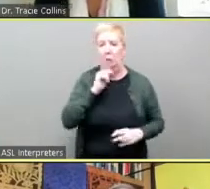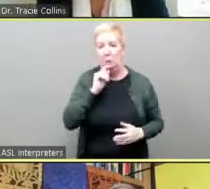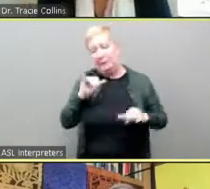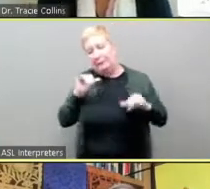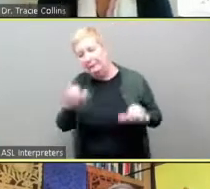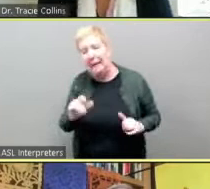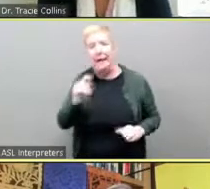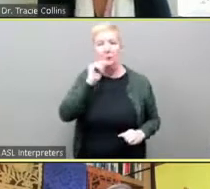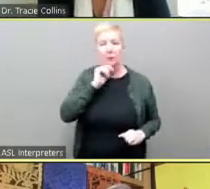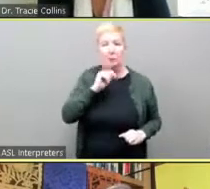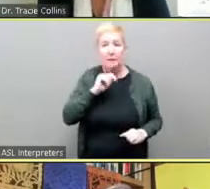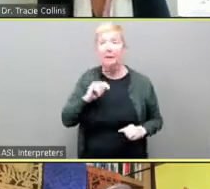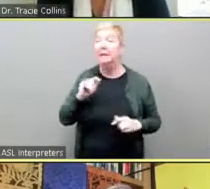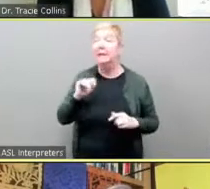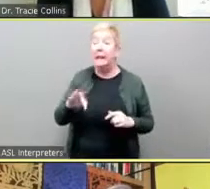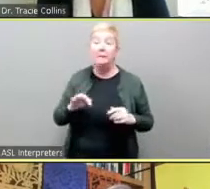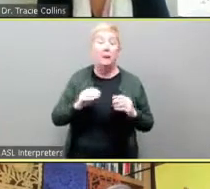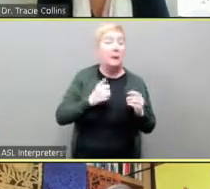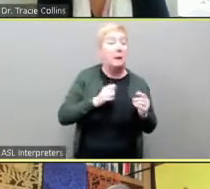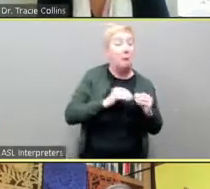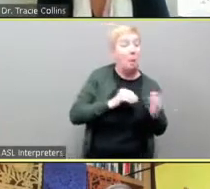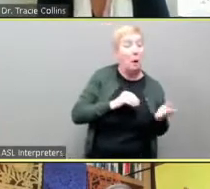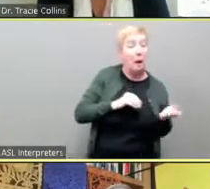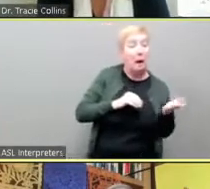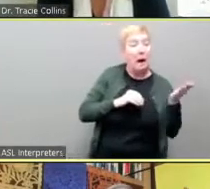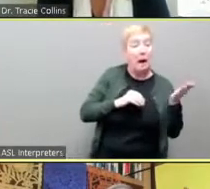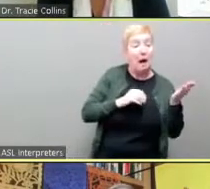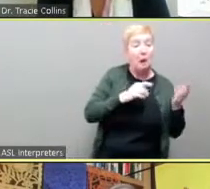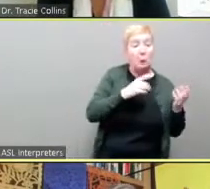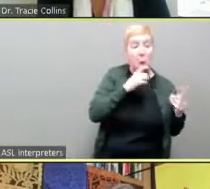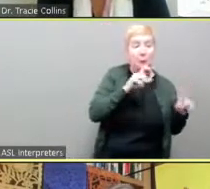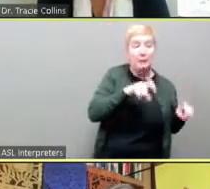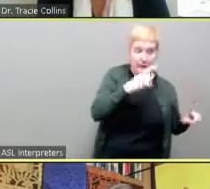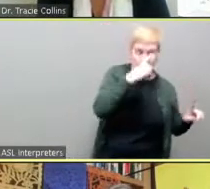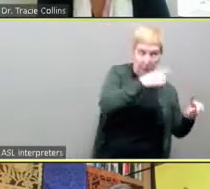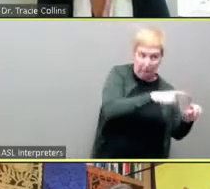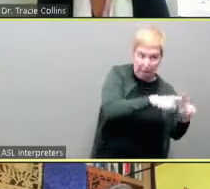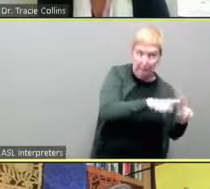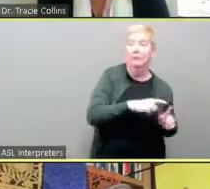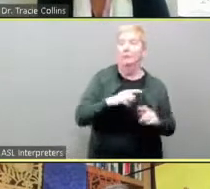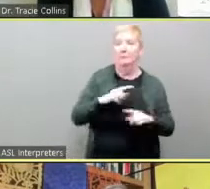case rates. This is a little high. I know there was some shock actually, if